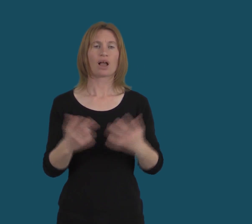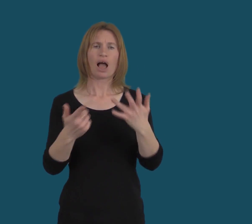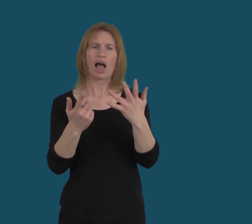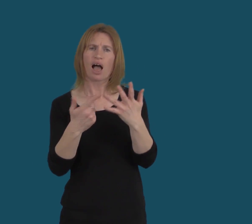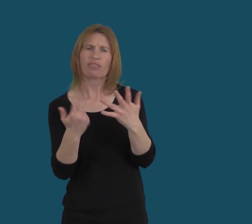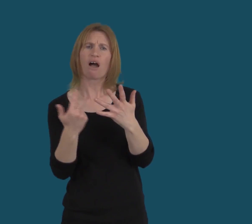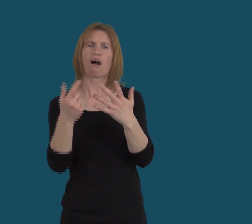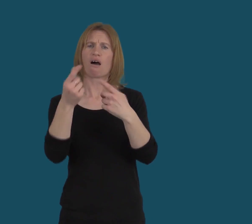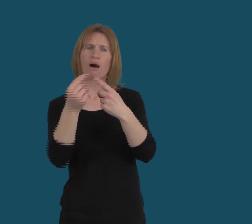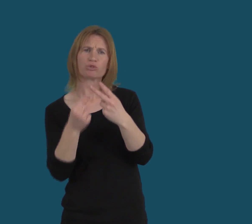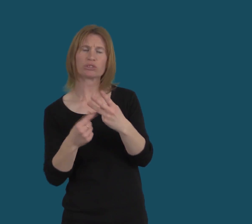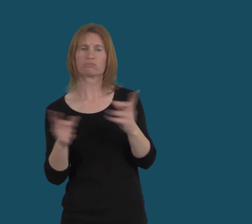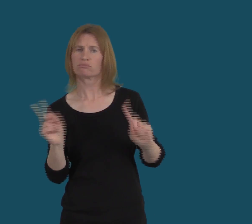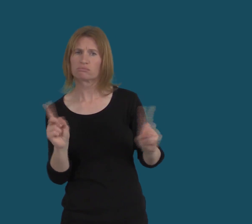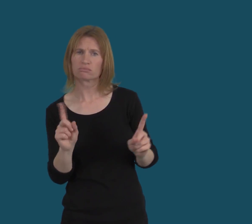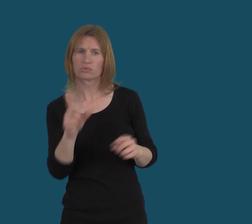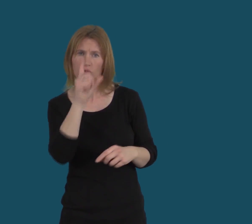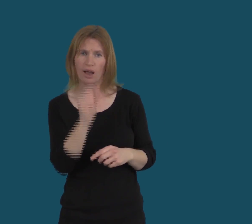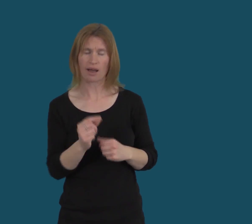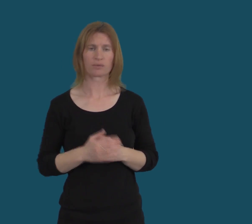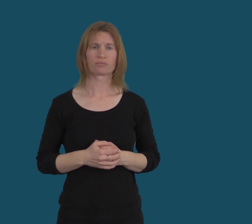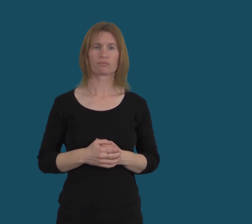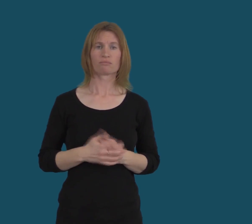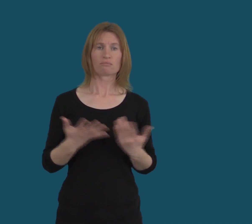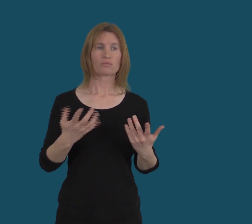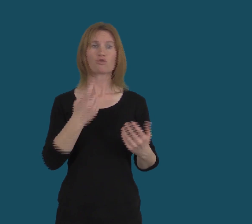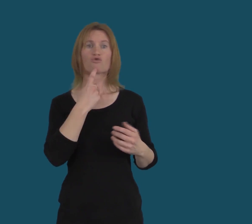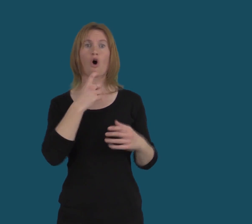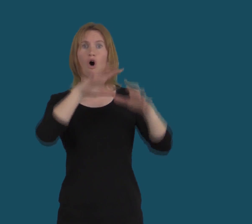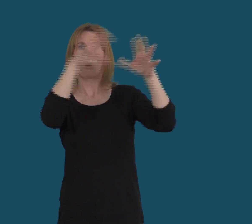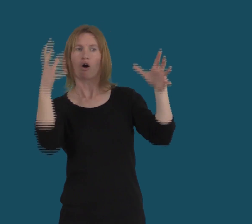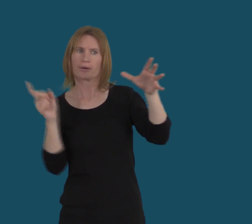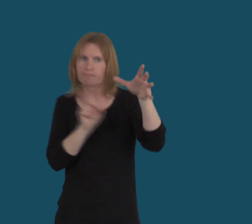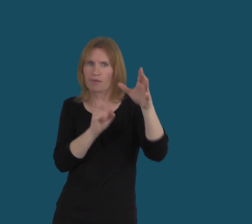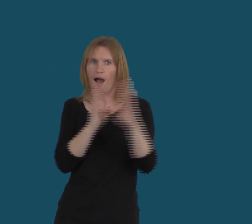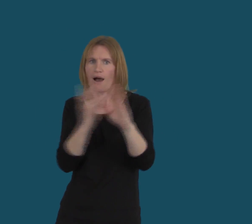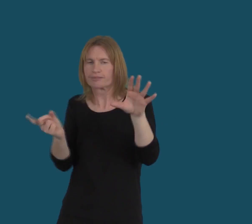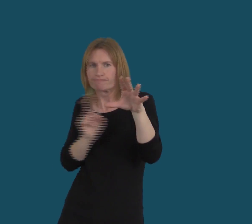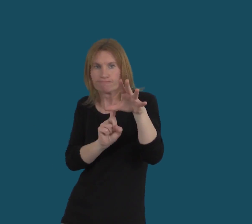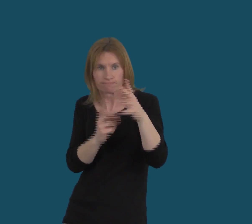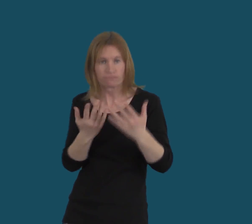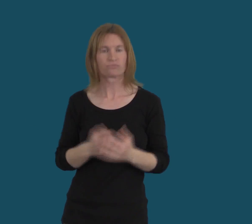You may also be able to seek shelter behind a big rock,